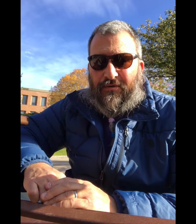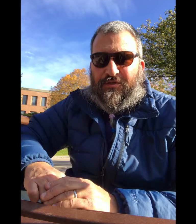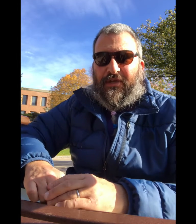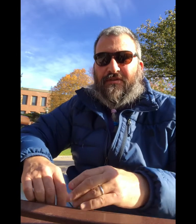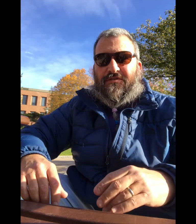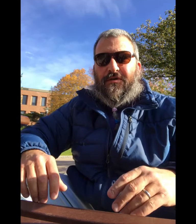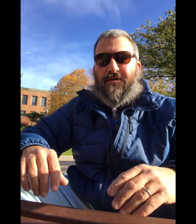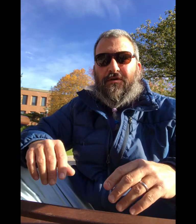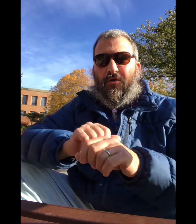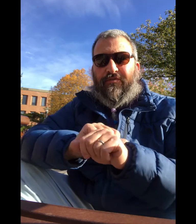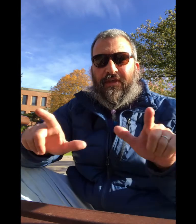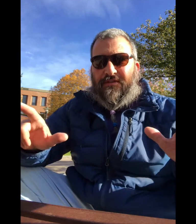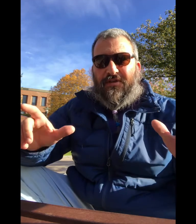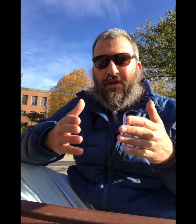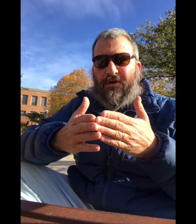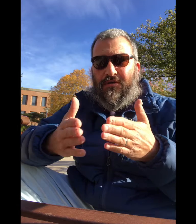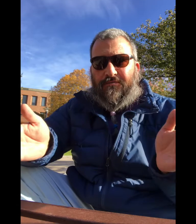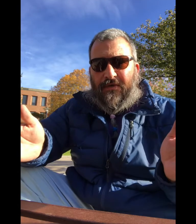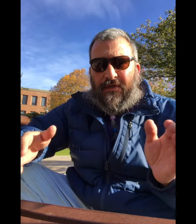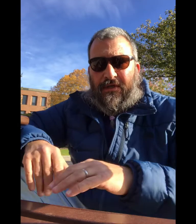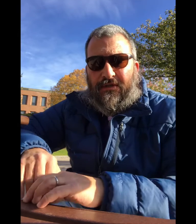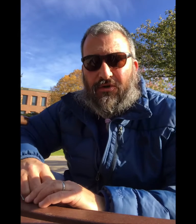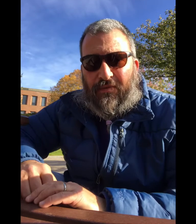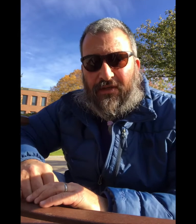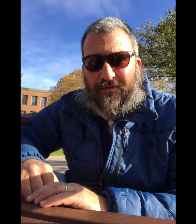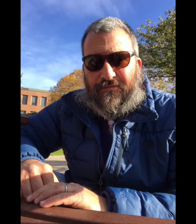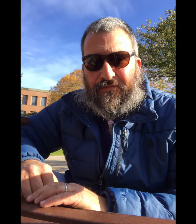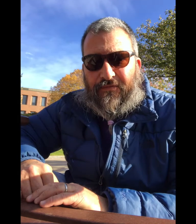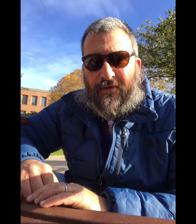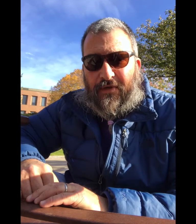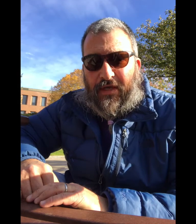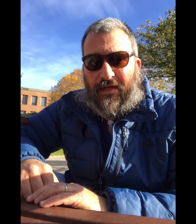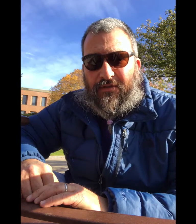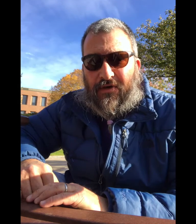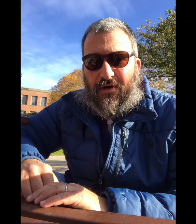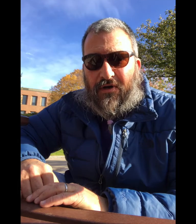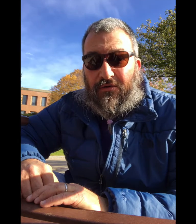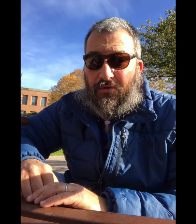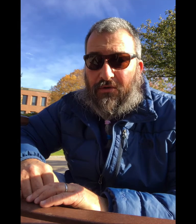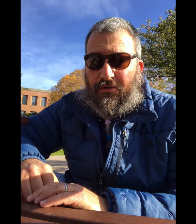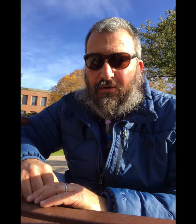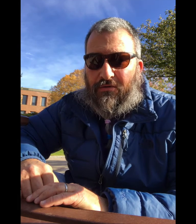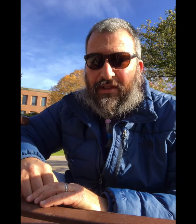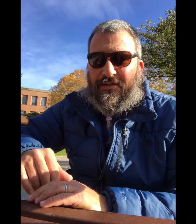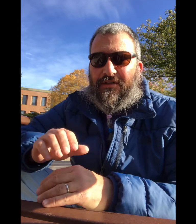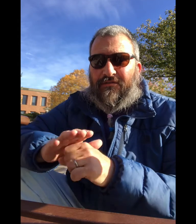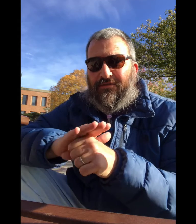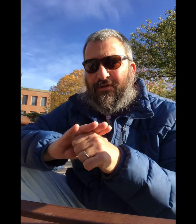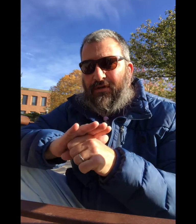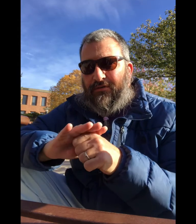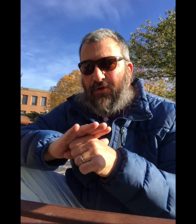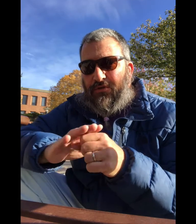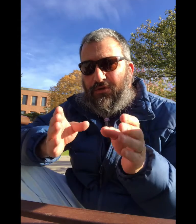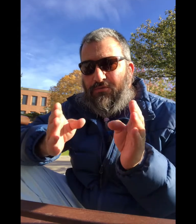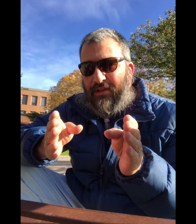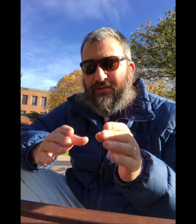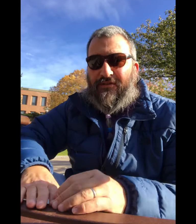which means over the entire domain, and there are local or relative local or relative.